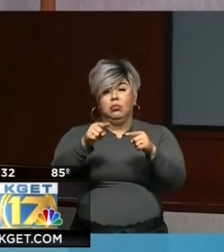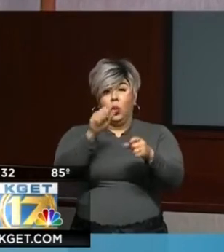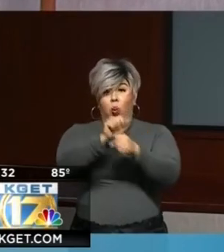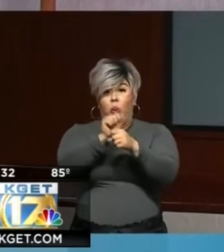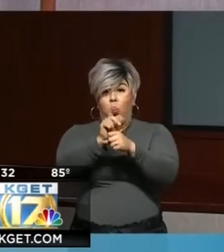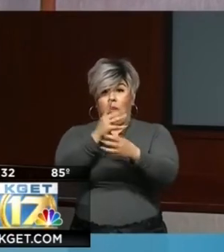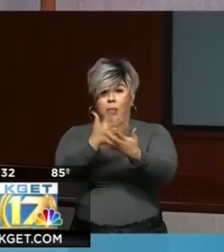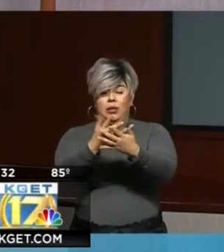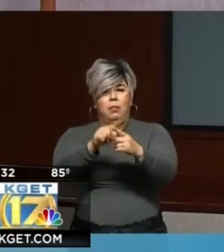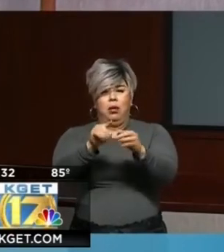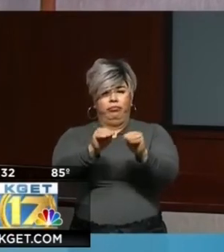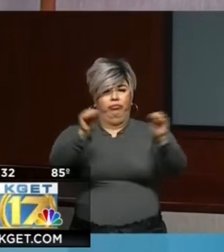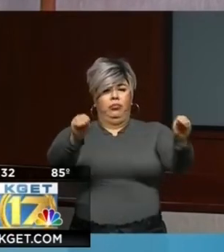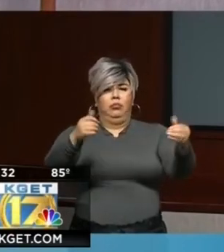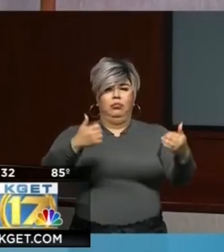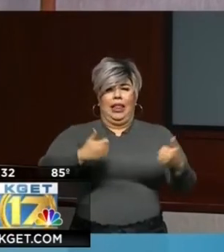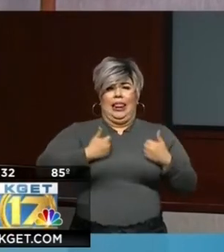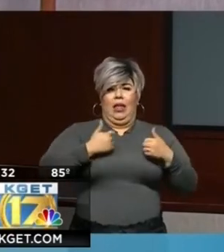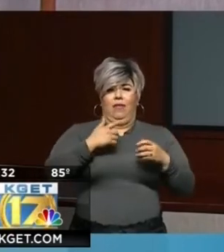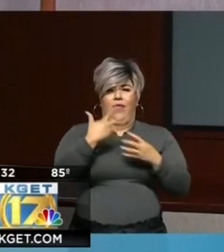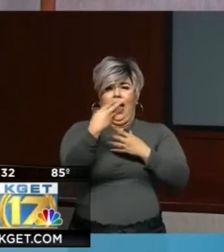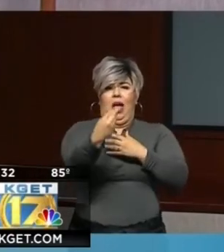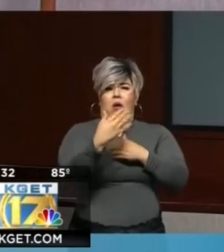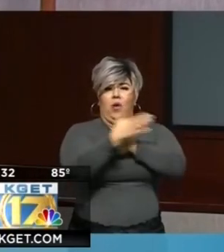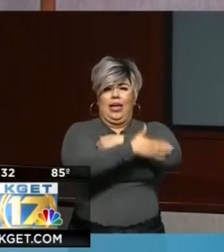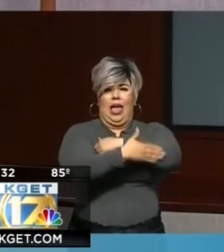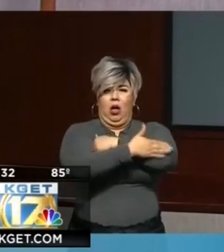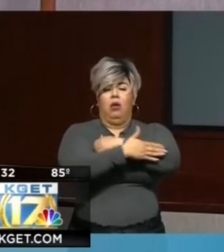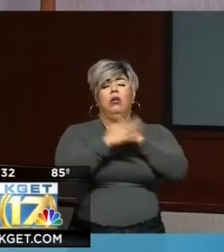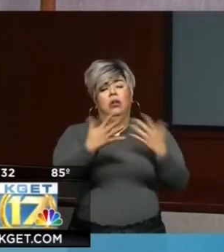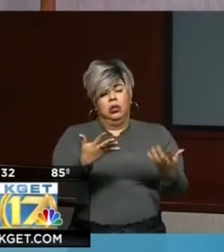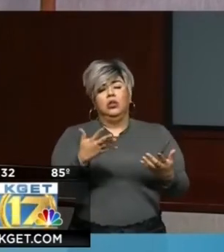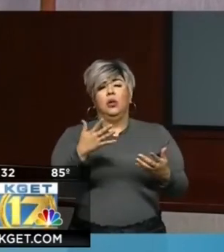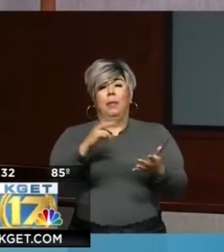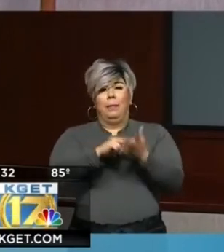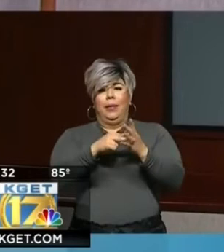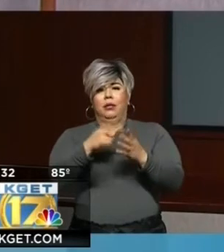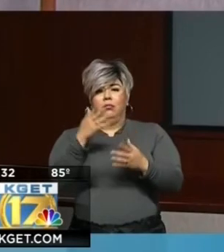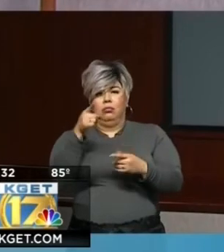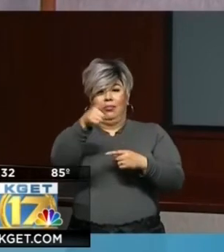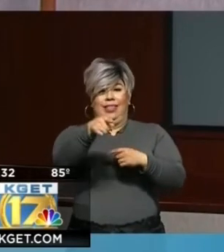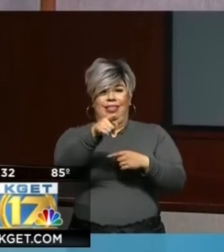IN KERN COUNTY. WE OBVIOUSLY HAVE A NUMBER OF PRISONS THAT HAVE A NUMBER OF